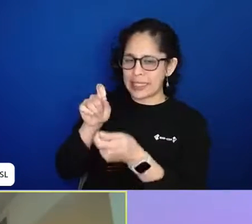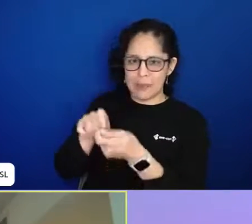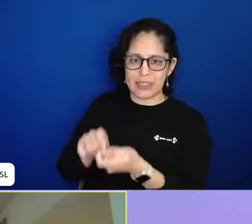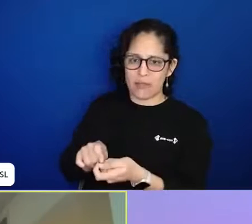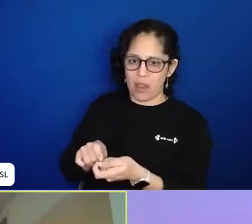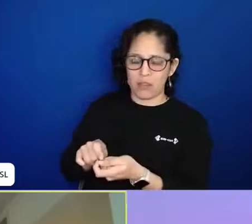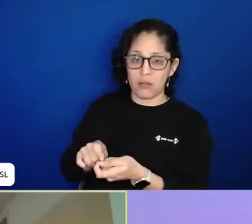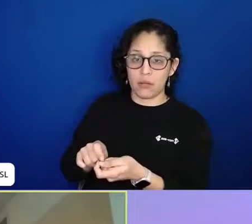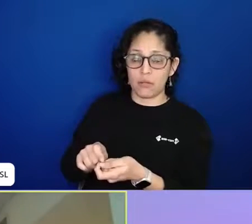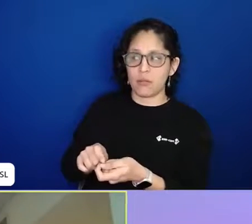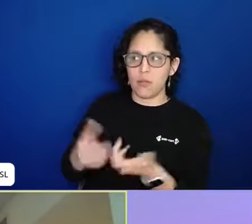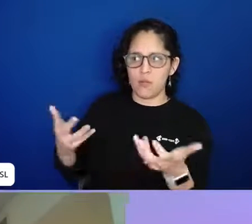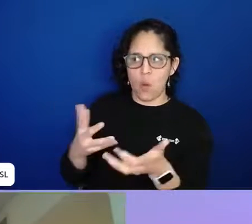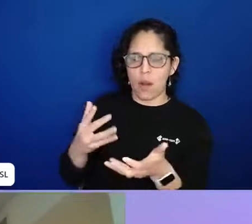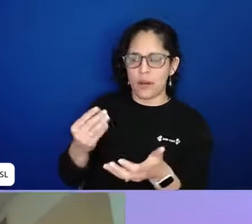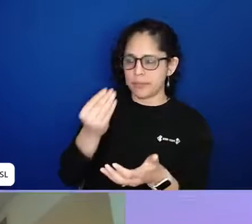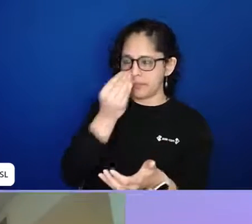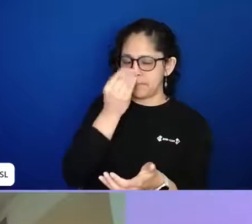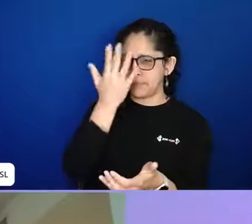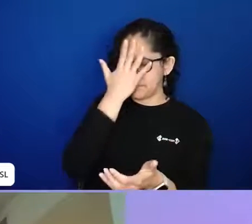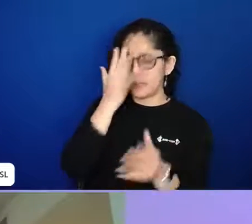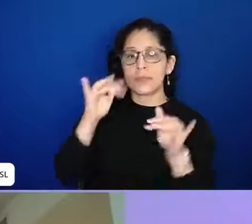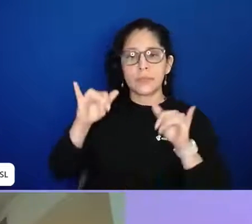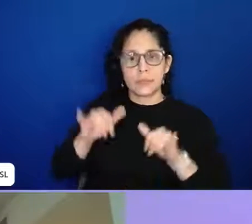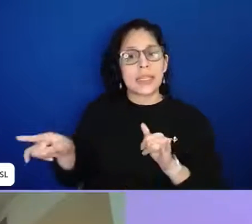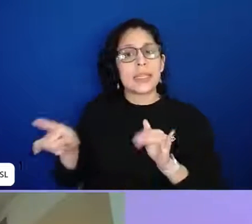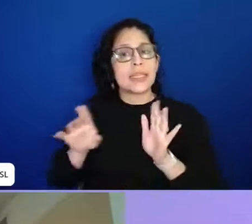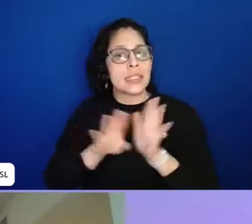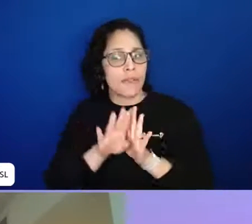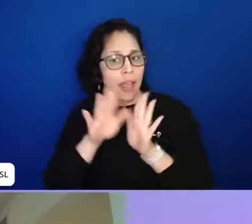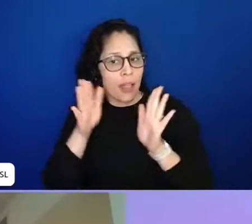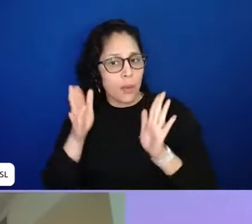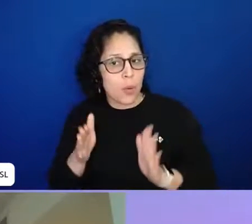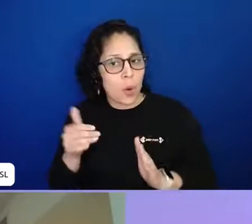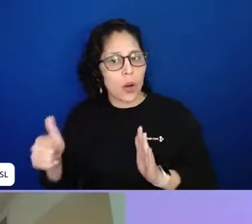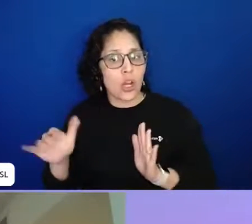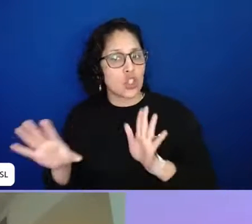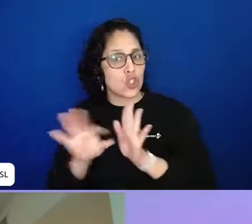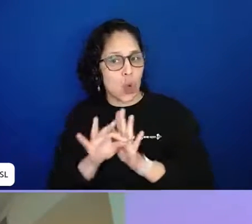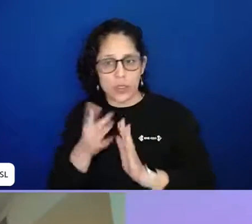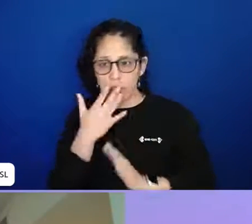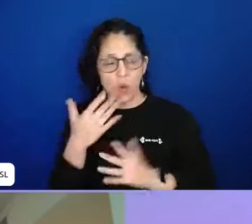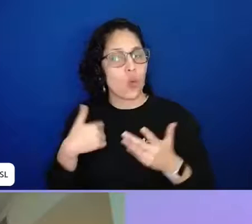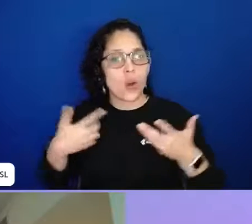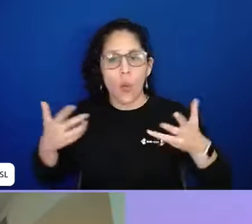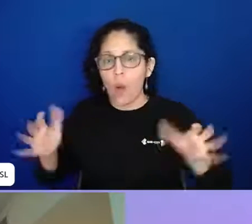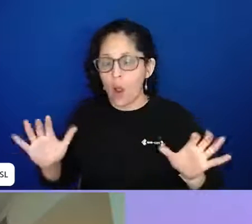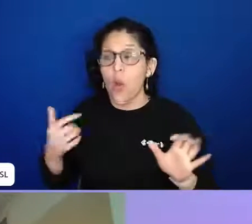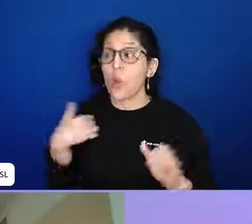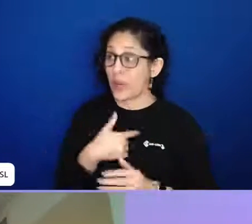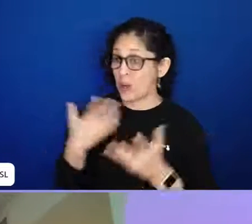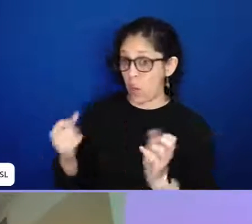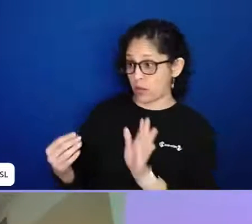saw these designs go out where the color wasn't specified. The lesson learned here, is the